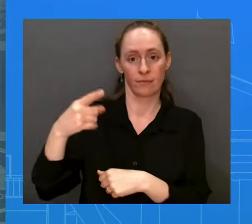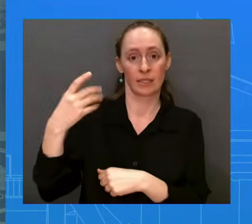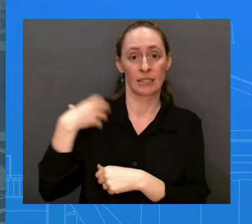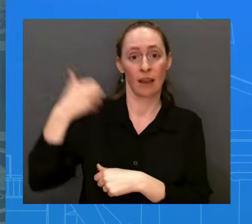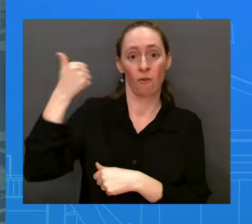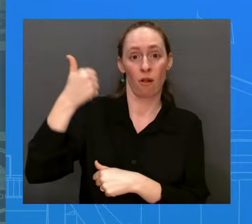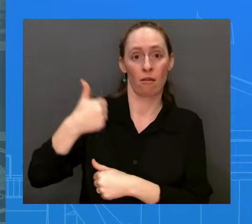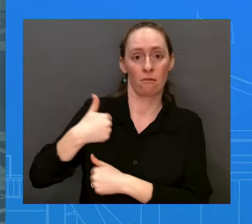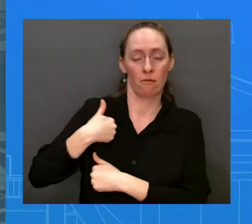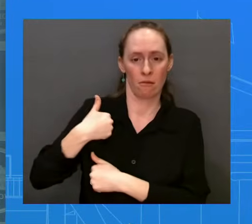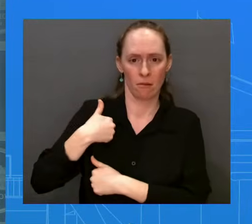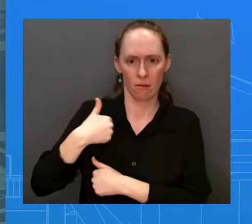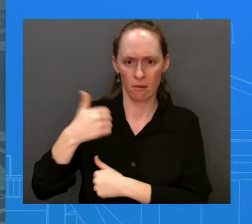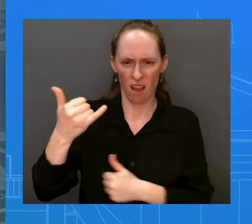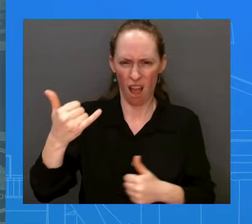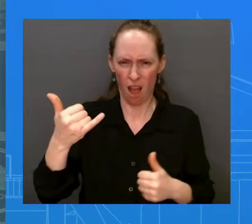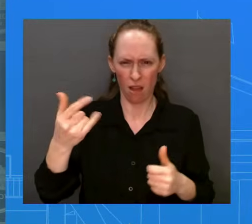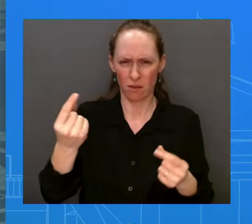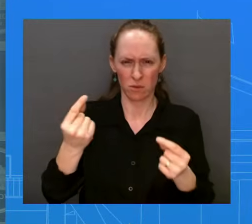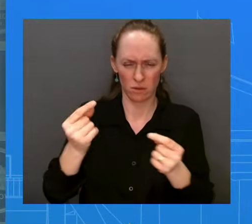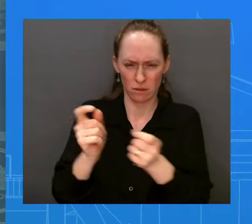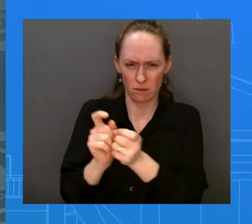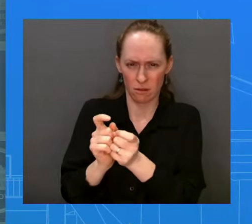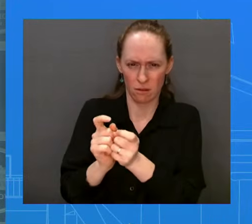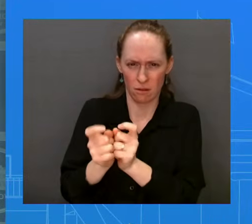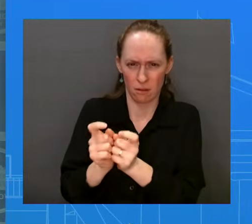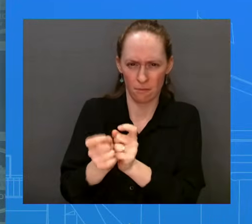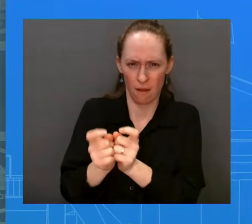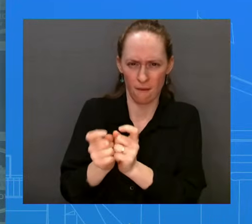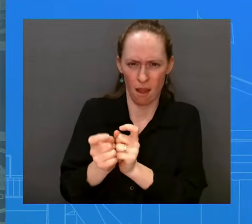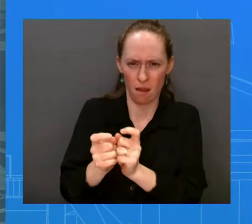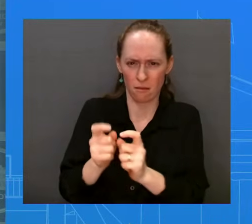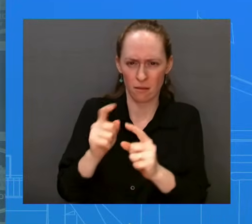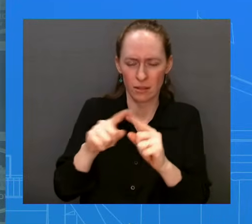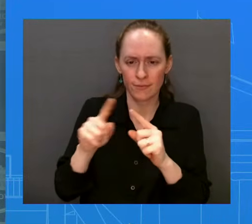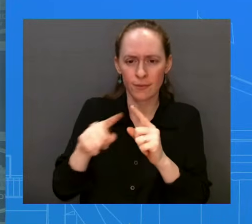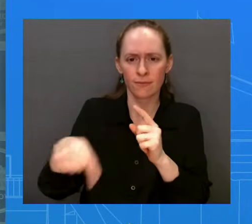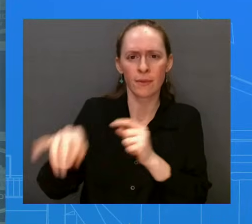to look more discreetly at high-altitude,